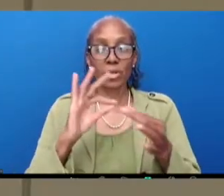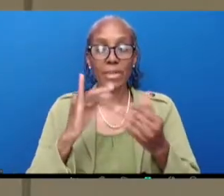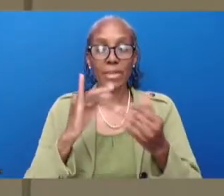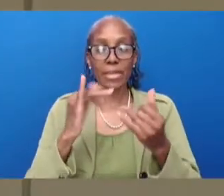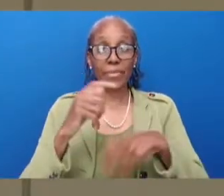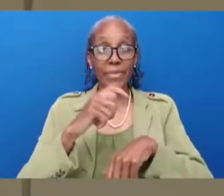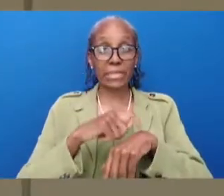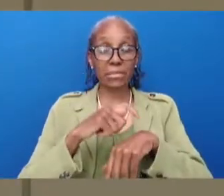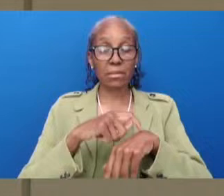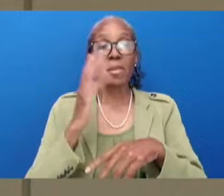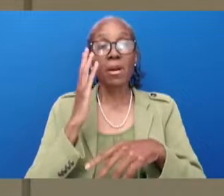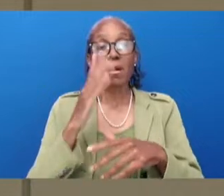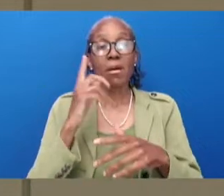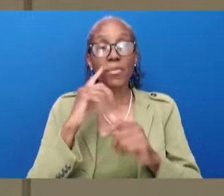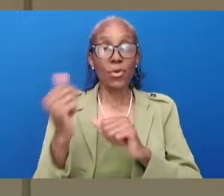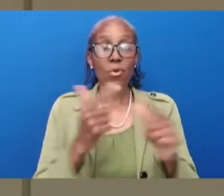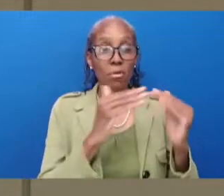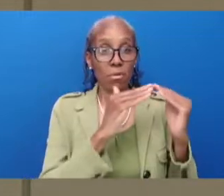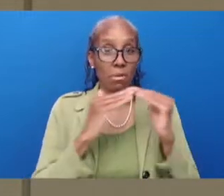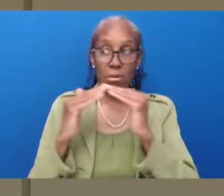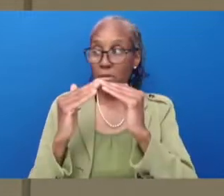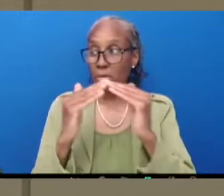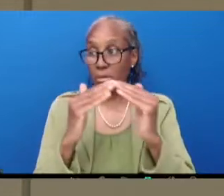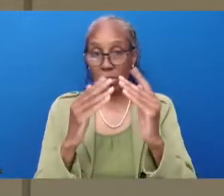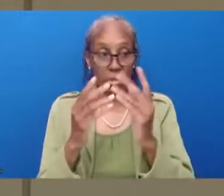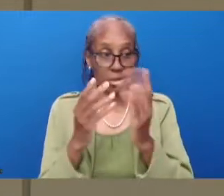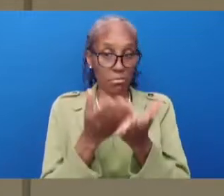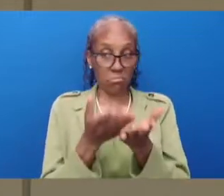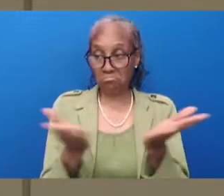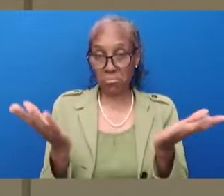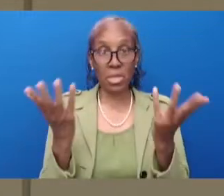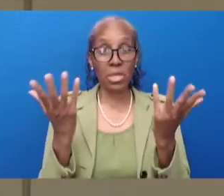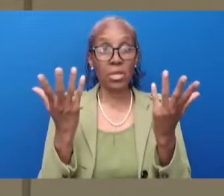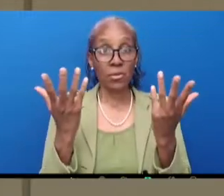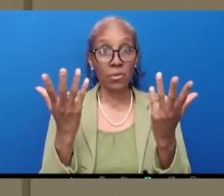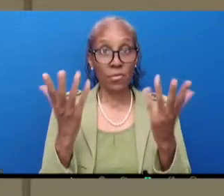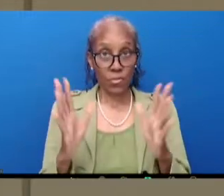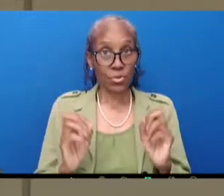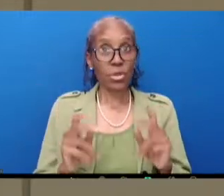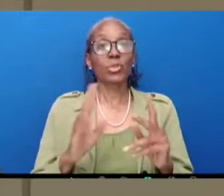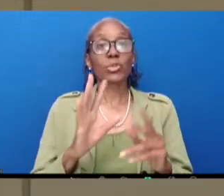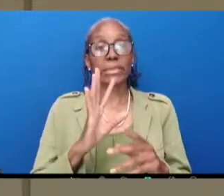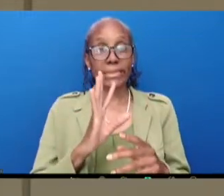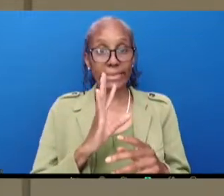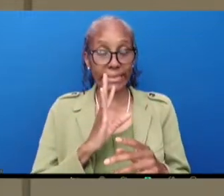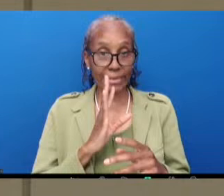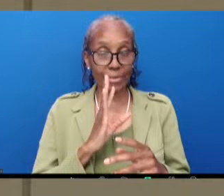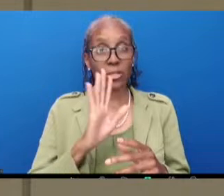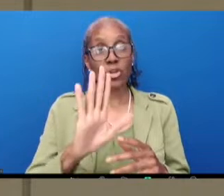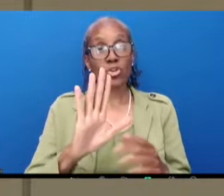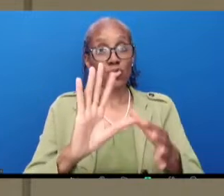ALL RIGHT, SO APPRECIATED.